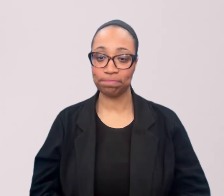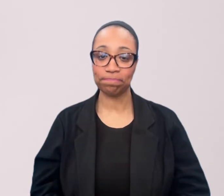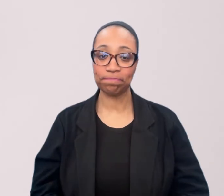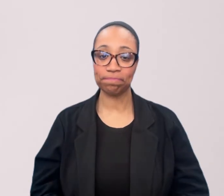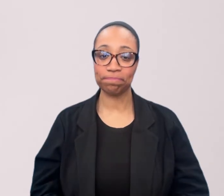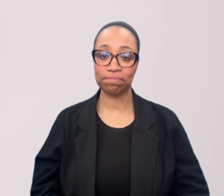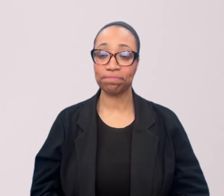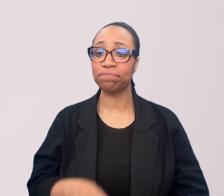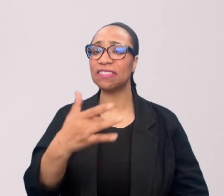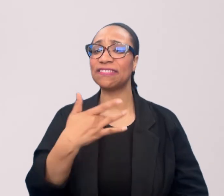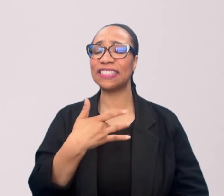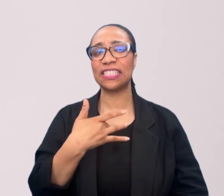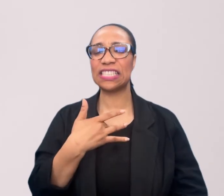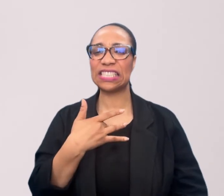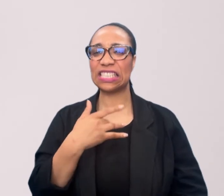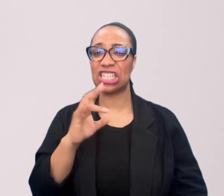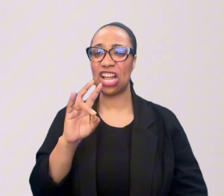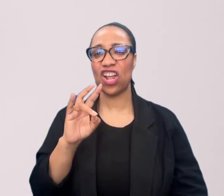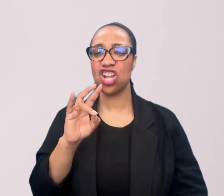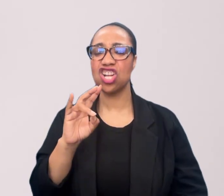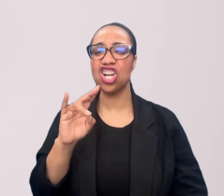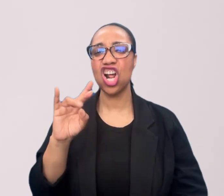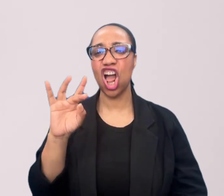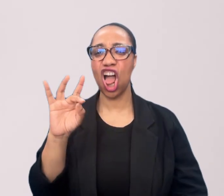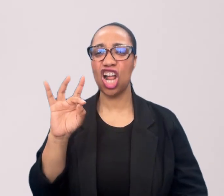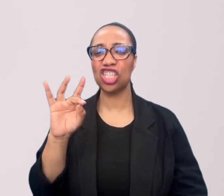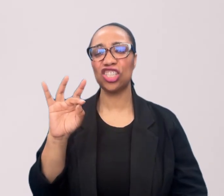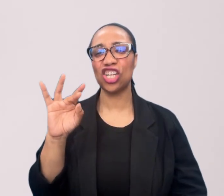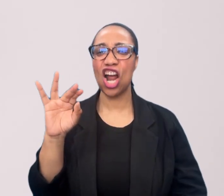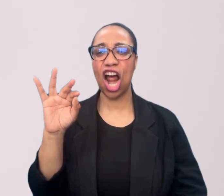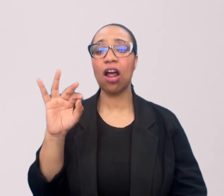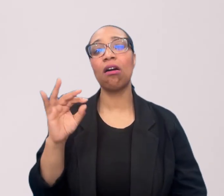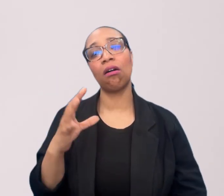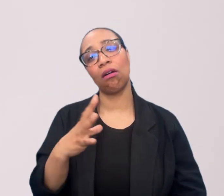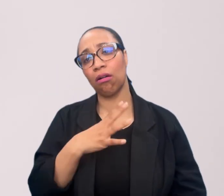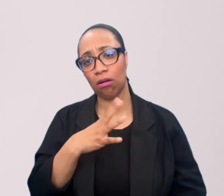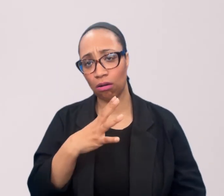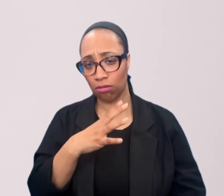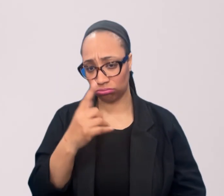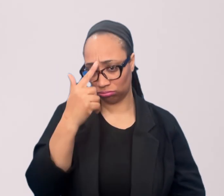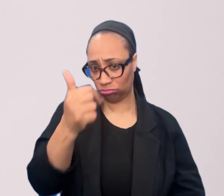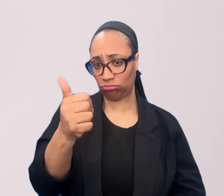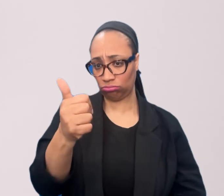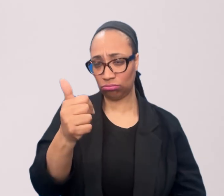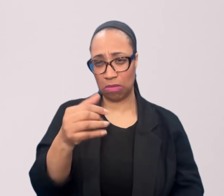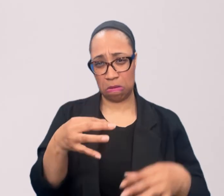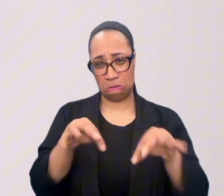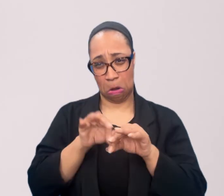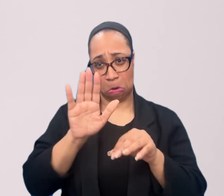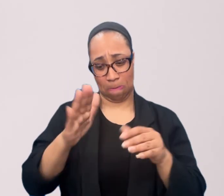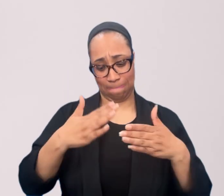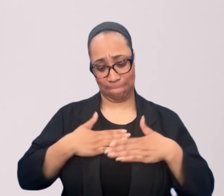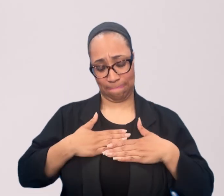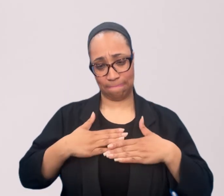go above level s to 8 and 9 if you prefer overall we want you to remember that with all four modes